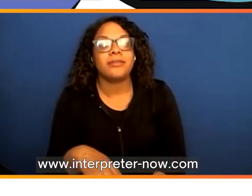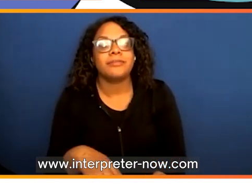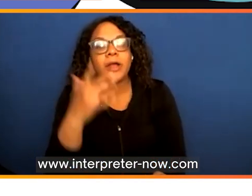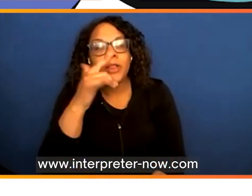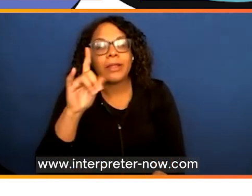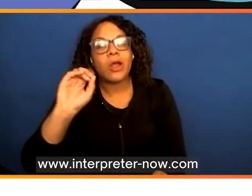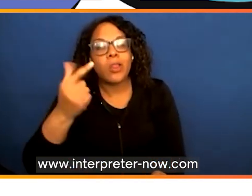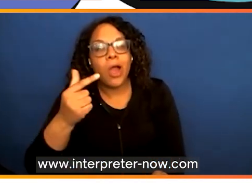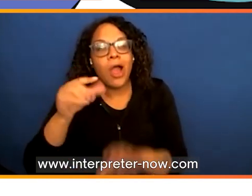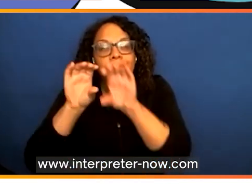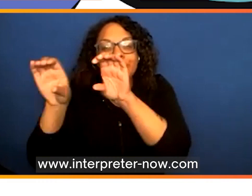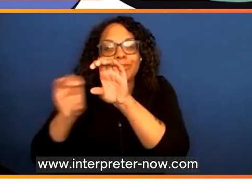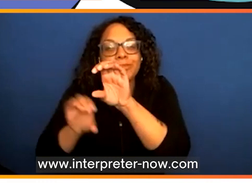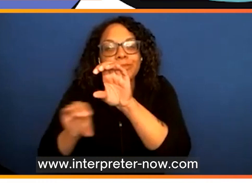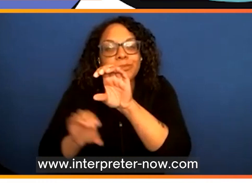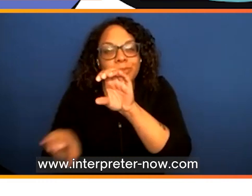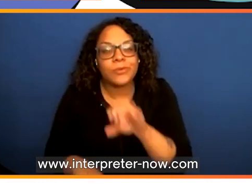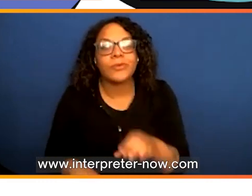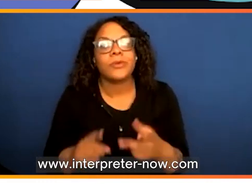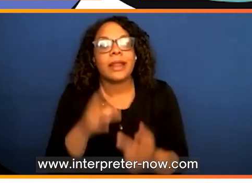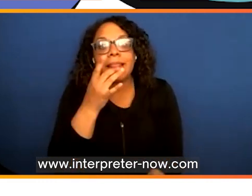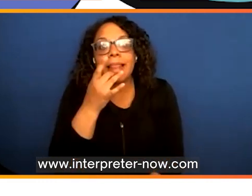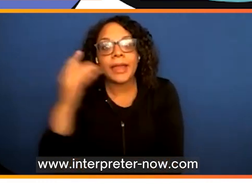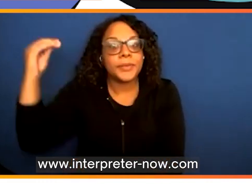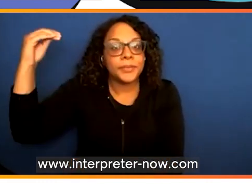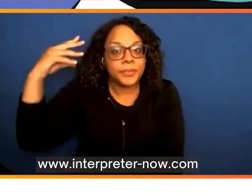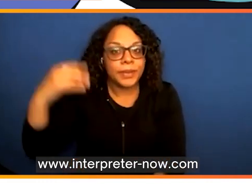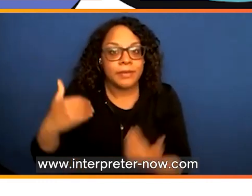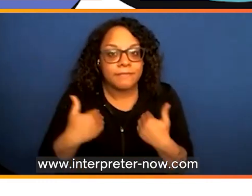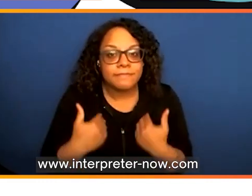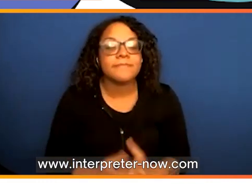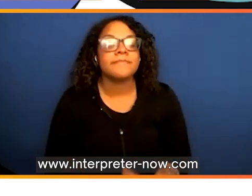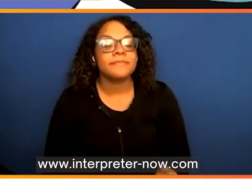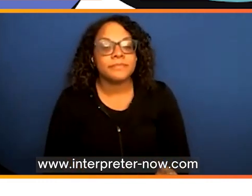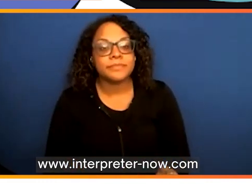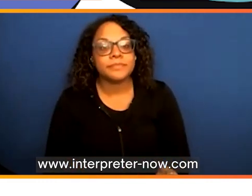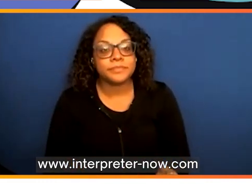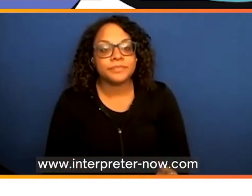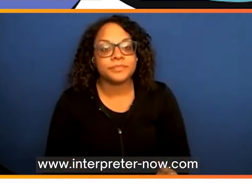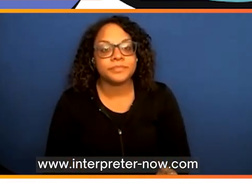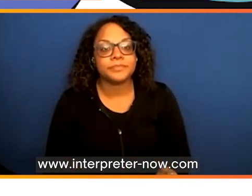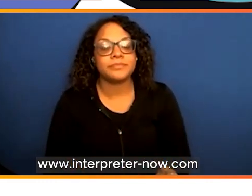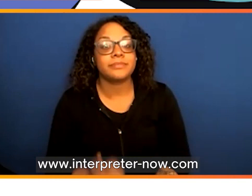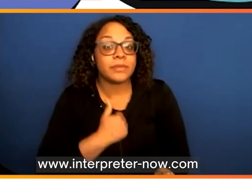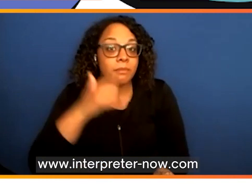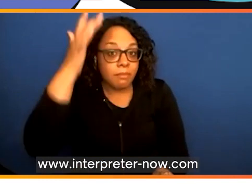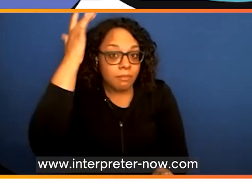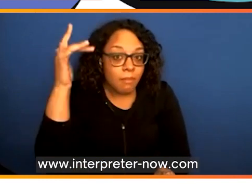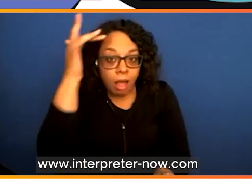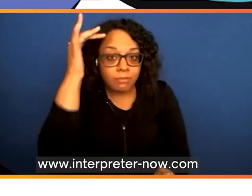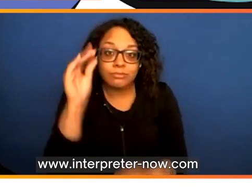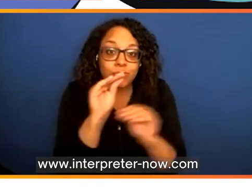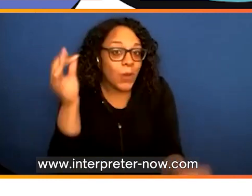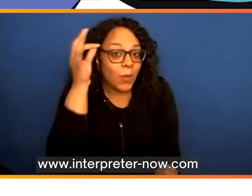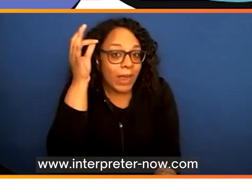log cabin-esque background, with a light in the background. I am bald, I have no hair.